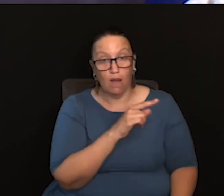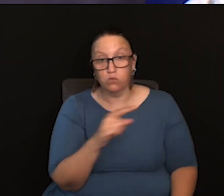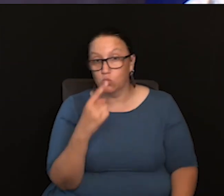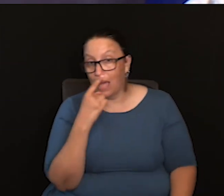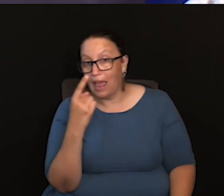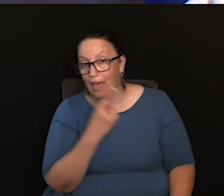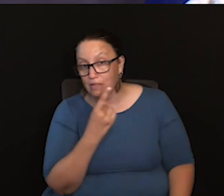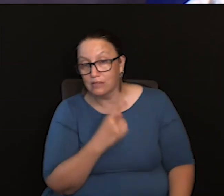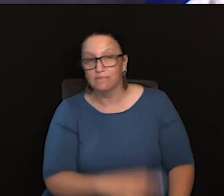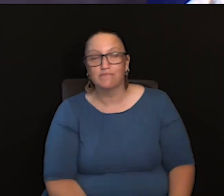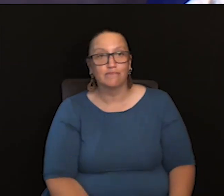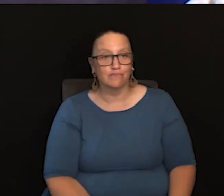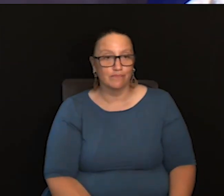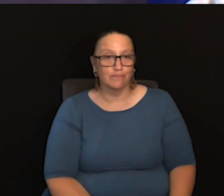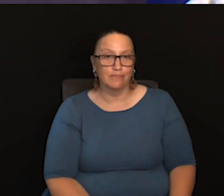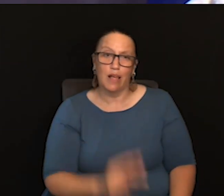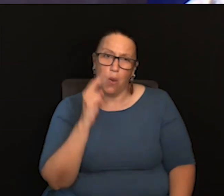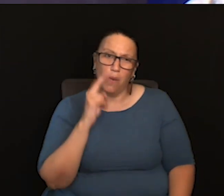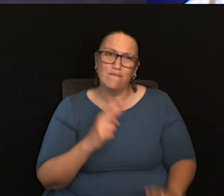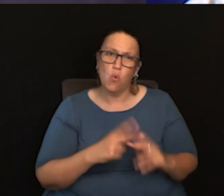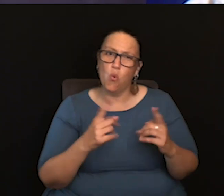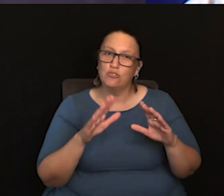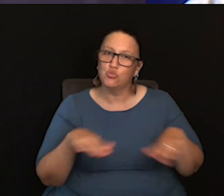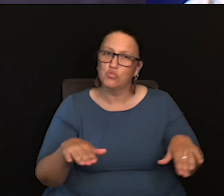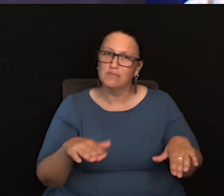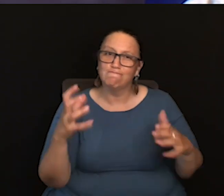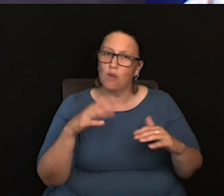Those children have very significant medical conditions.